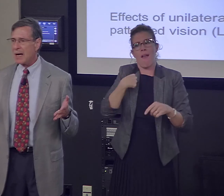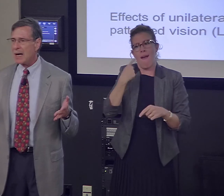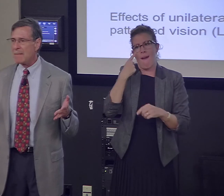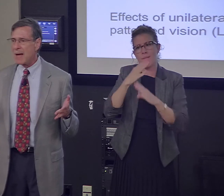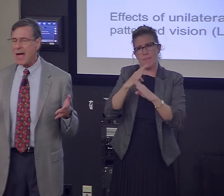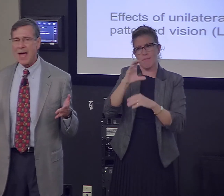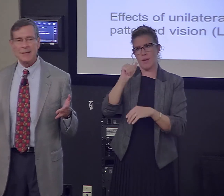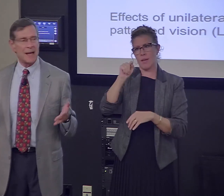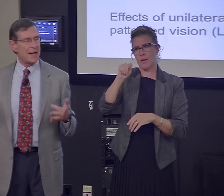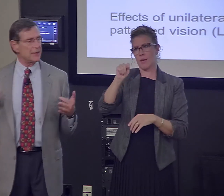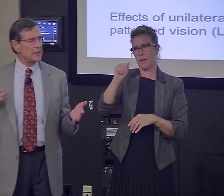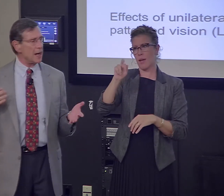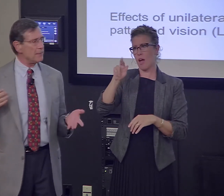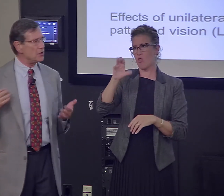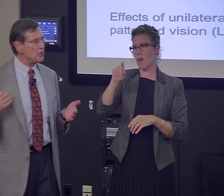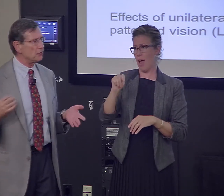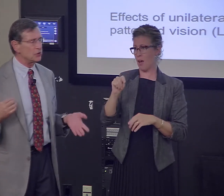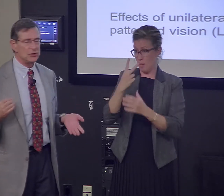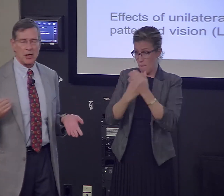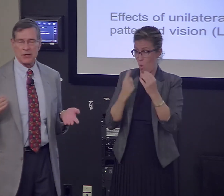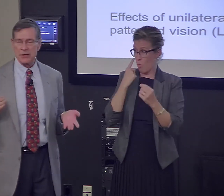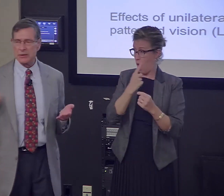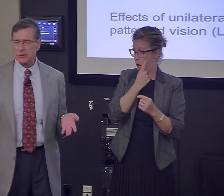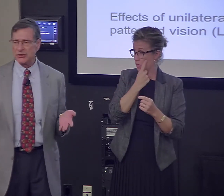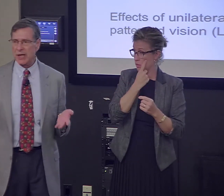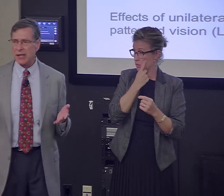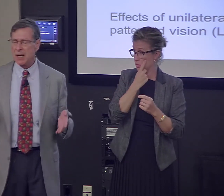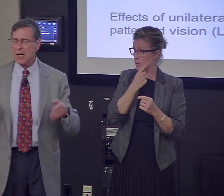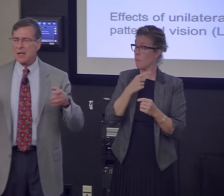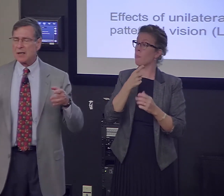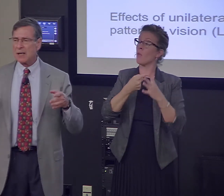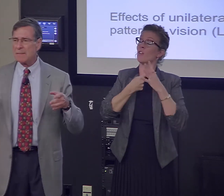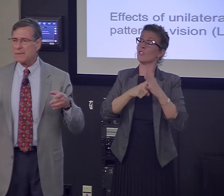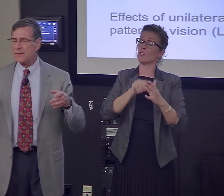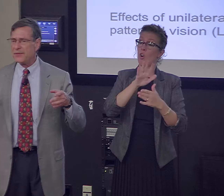And at the time that she first started her study,